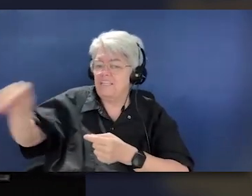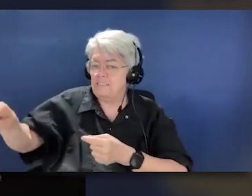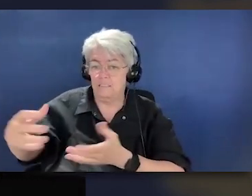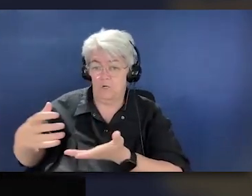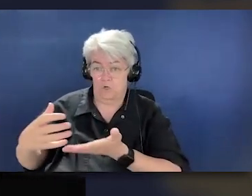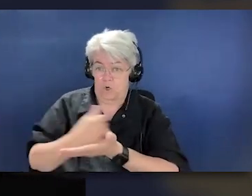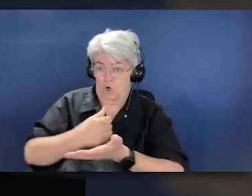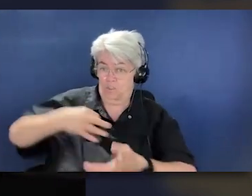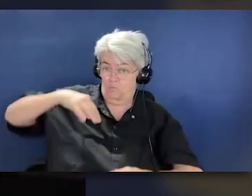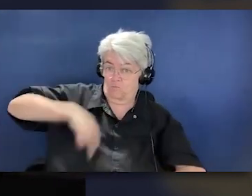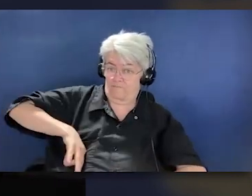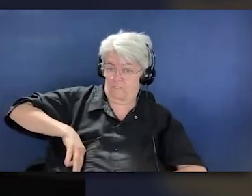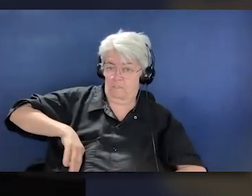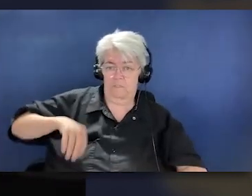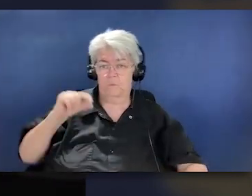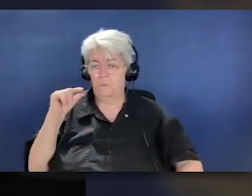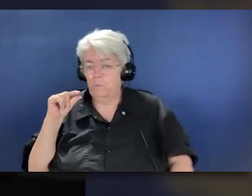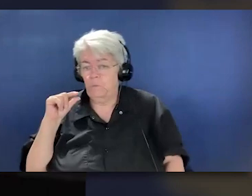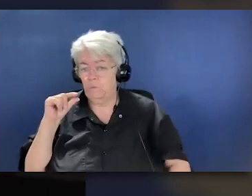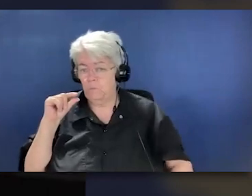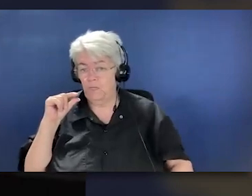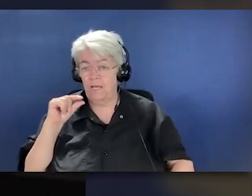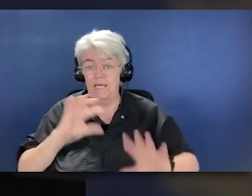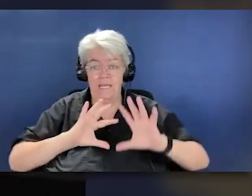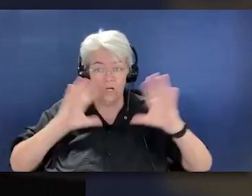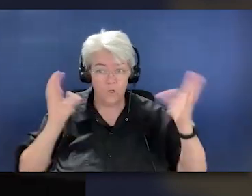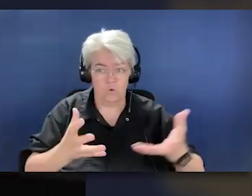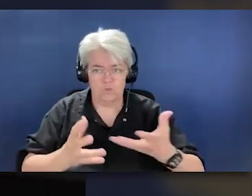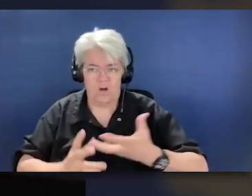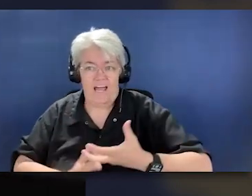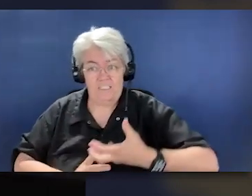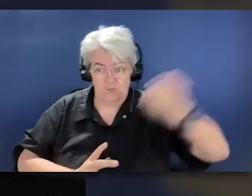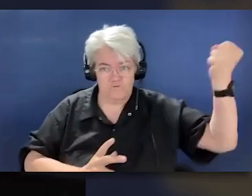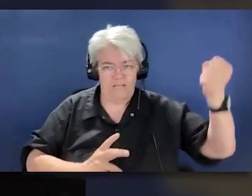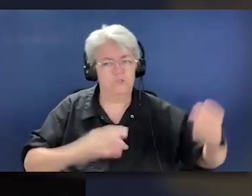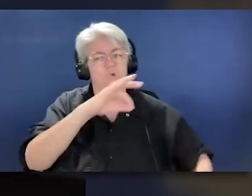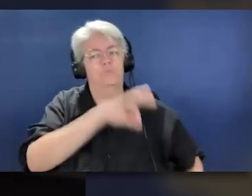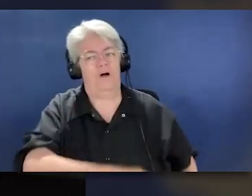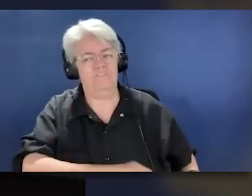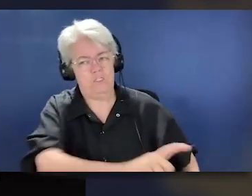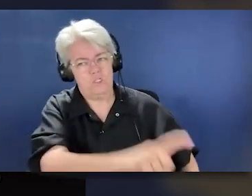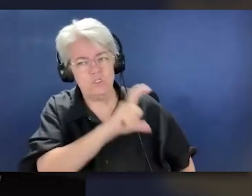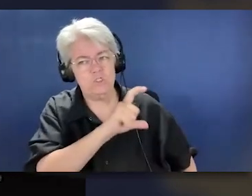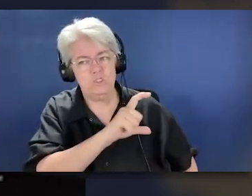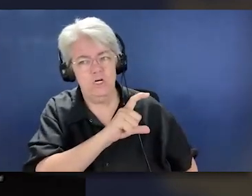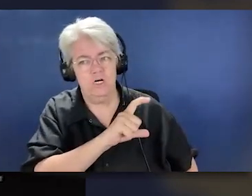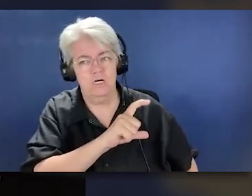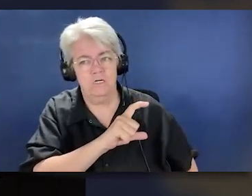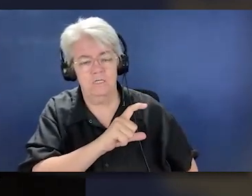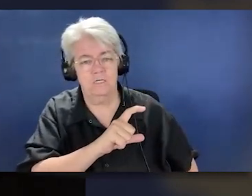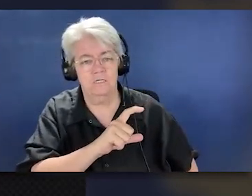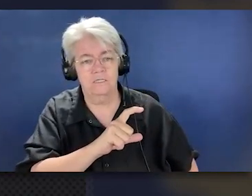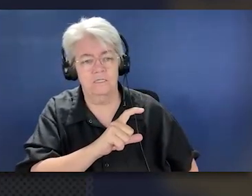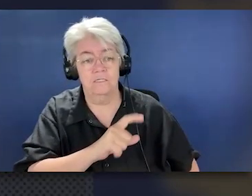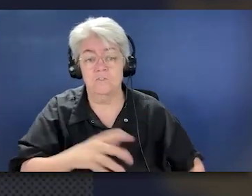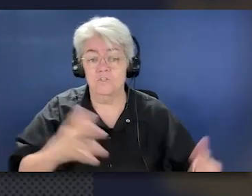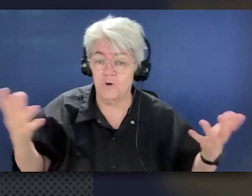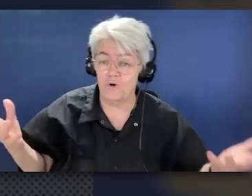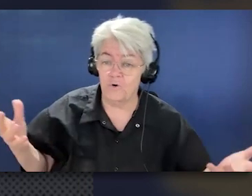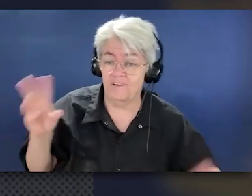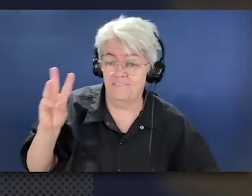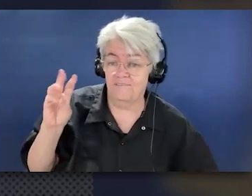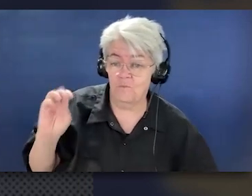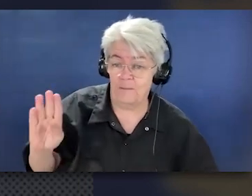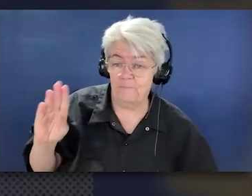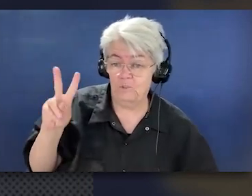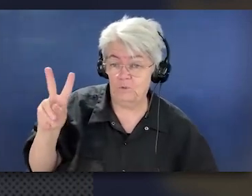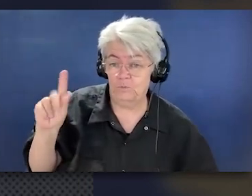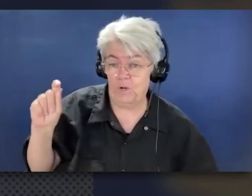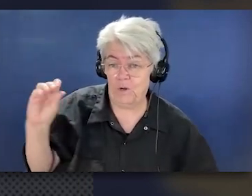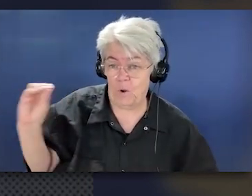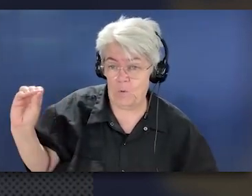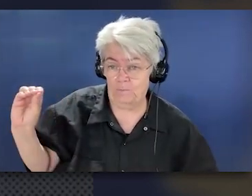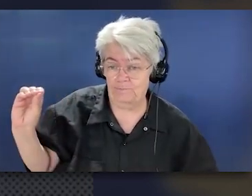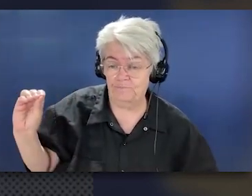companies as enclosure and extraction. So that was the era of Web 2.0. Recently, we’ve been promised